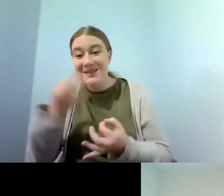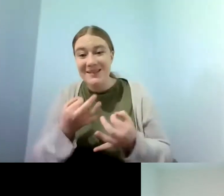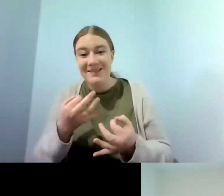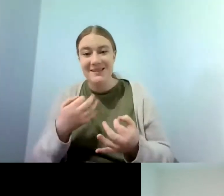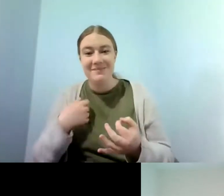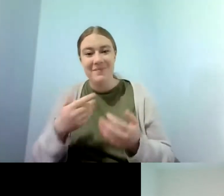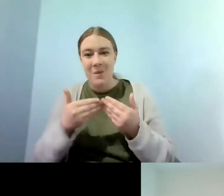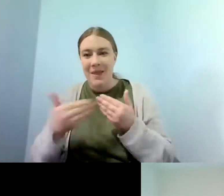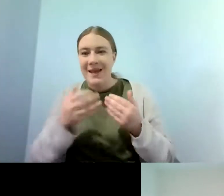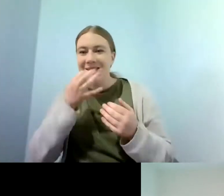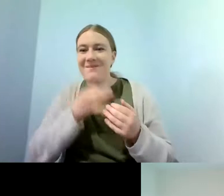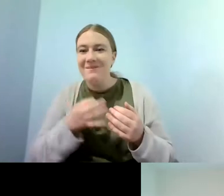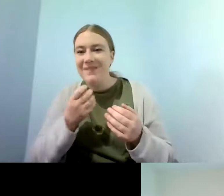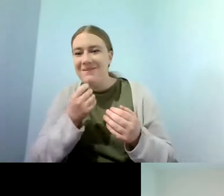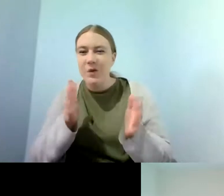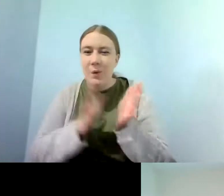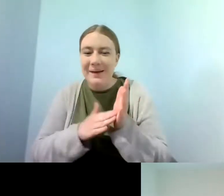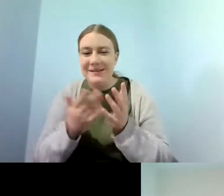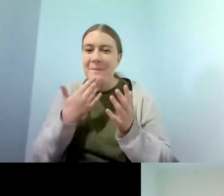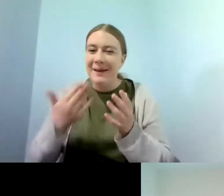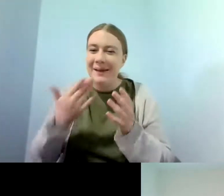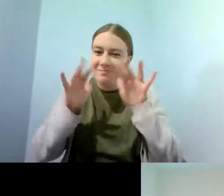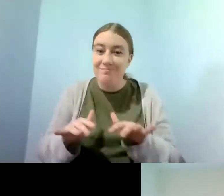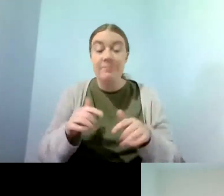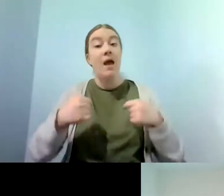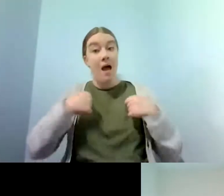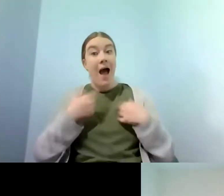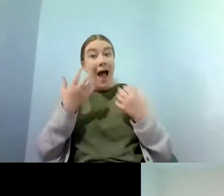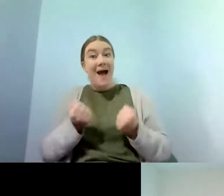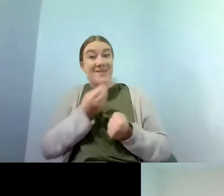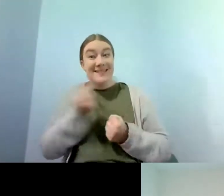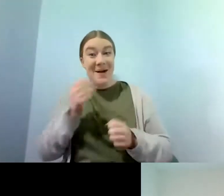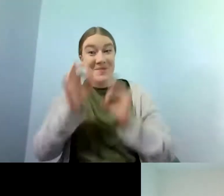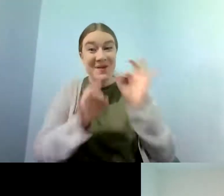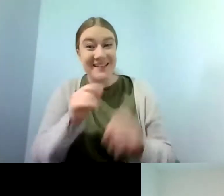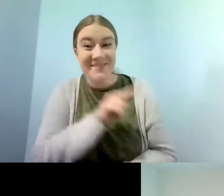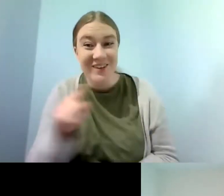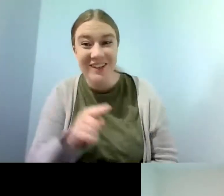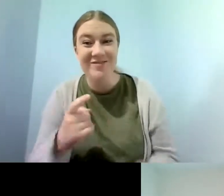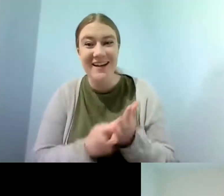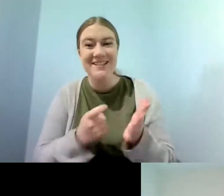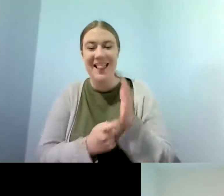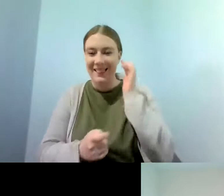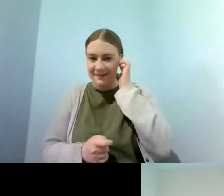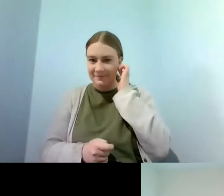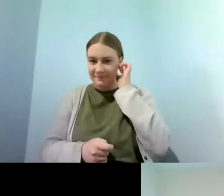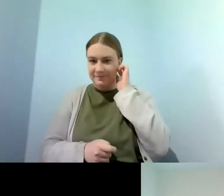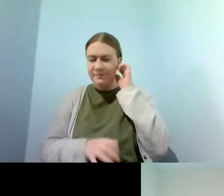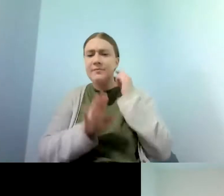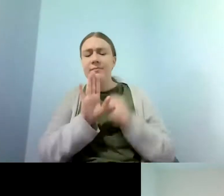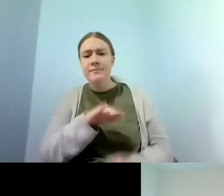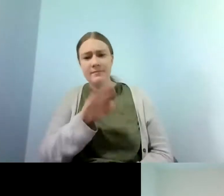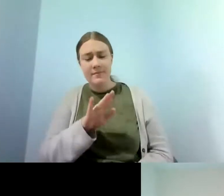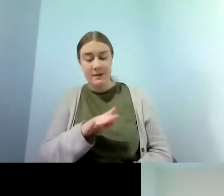next few minutes um i had i have got a few though rachel um so do to get involved in any of the